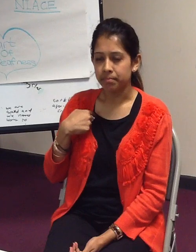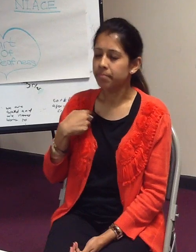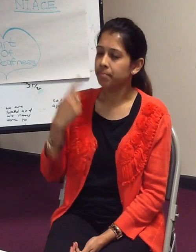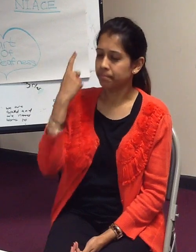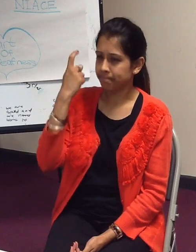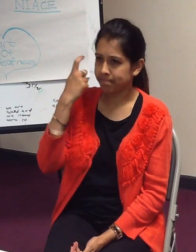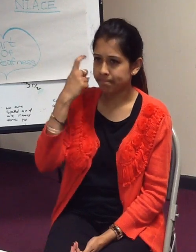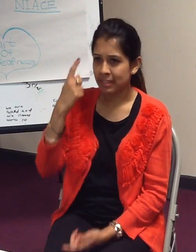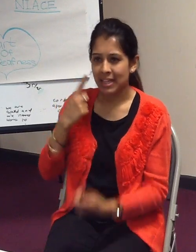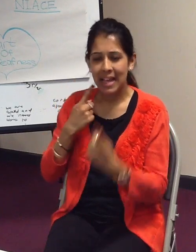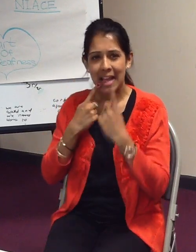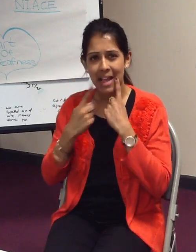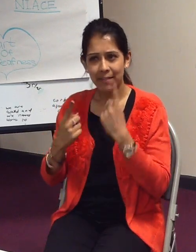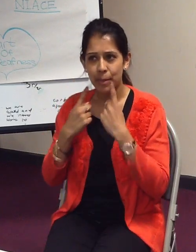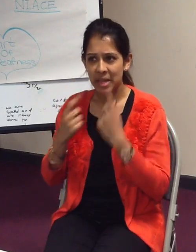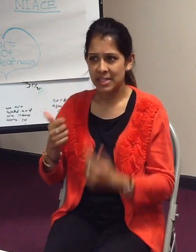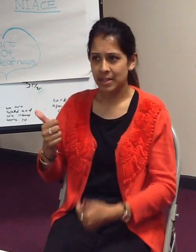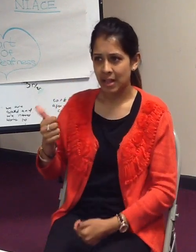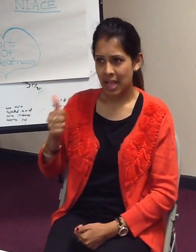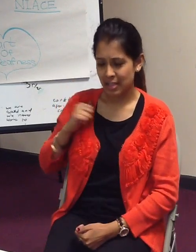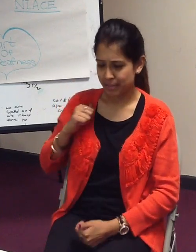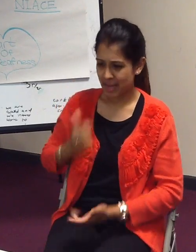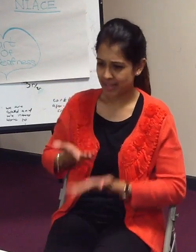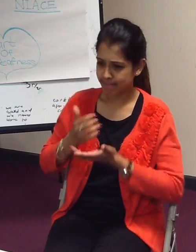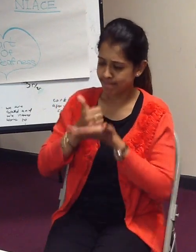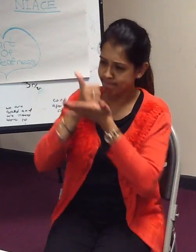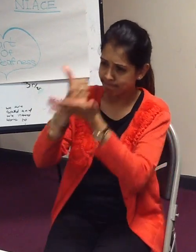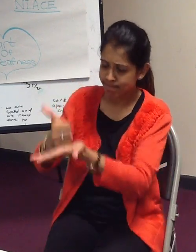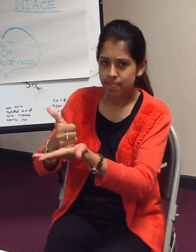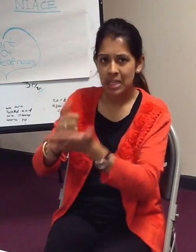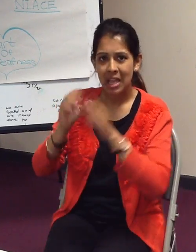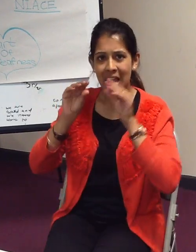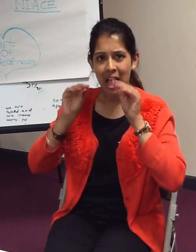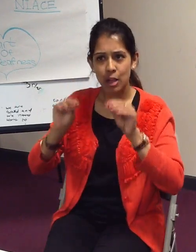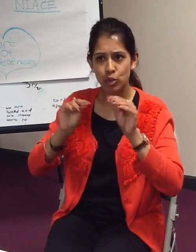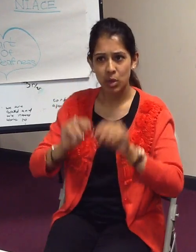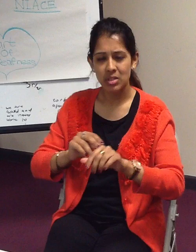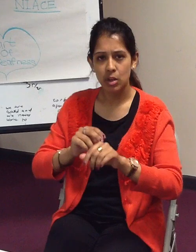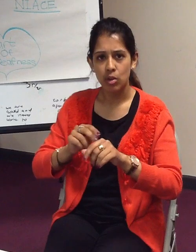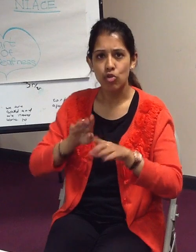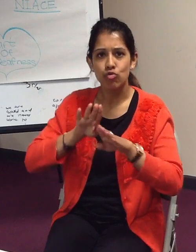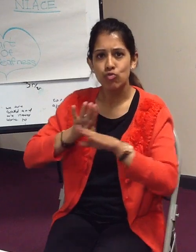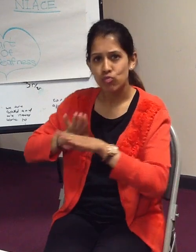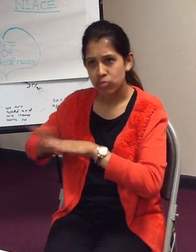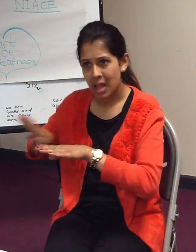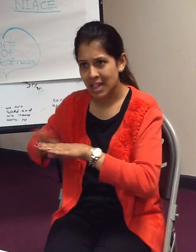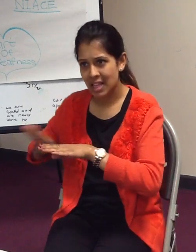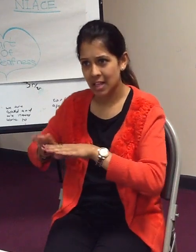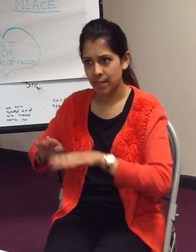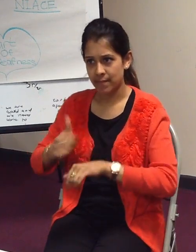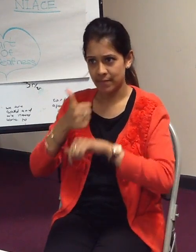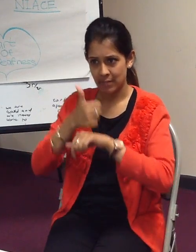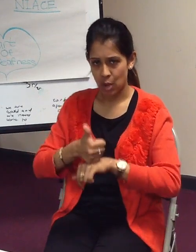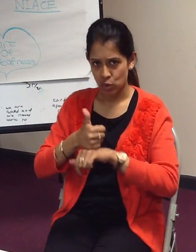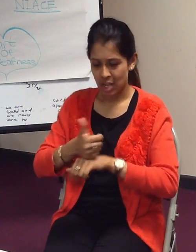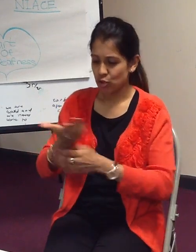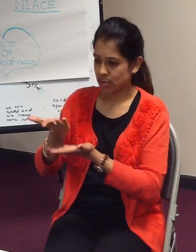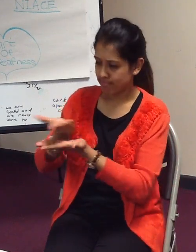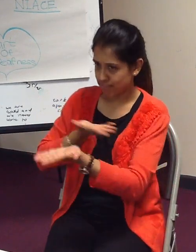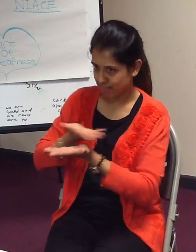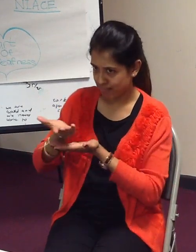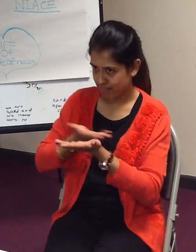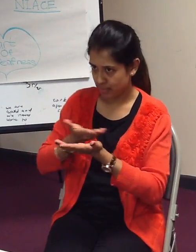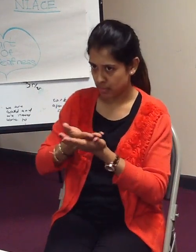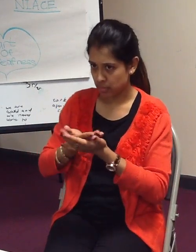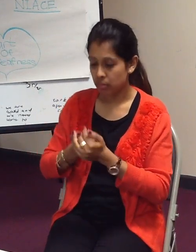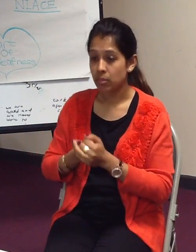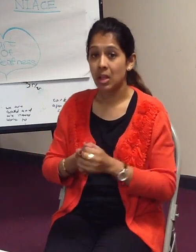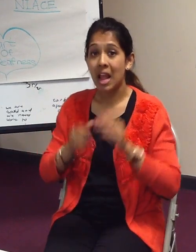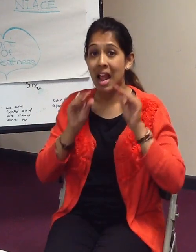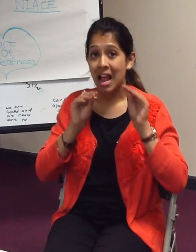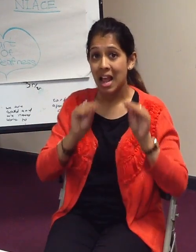The information and expert commentary I would give to the Education and Training Foundation as part of this consultation.